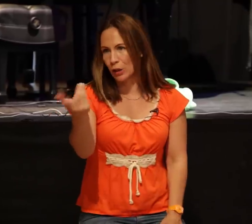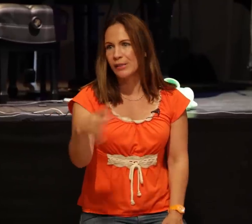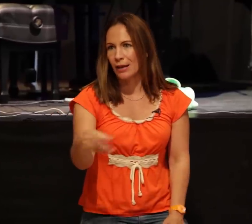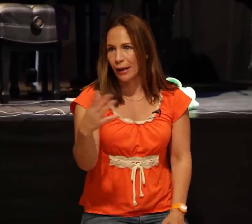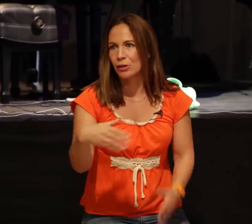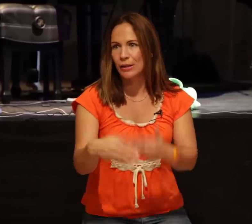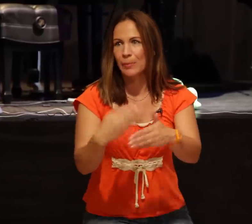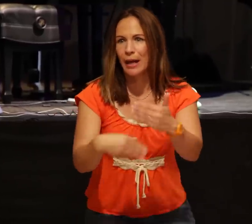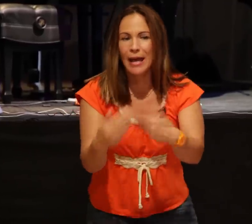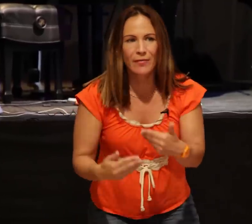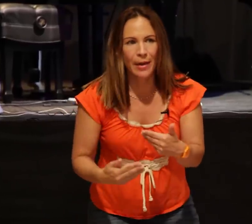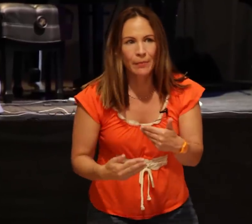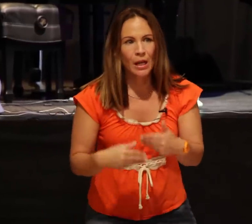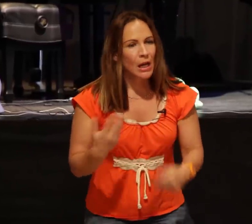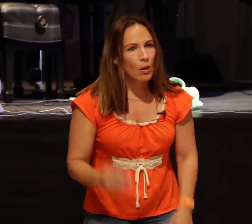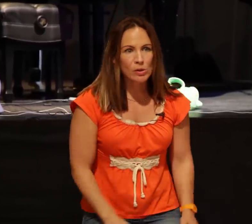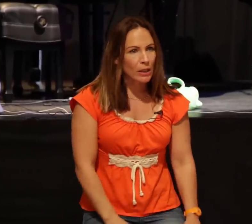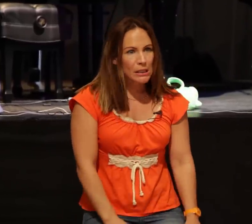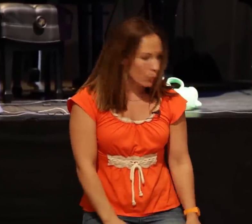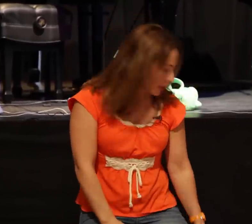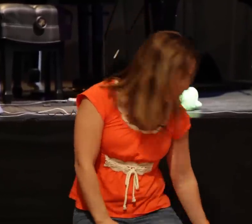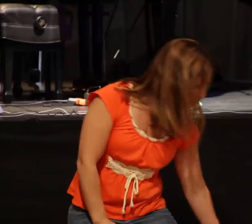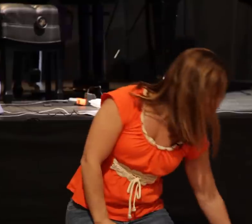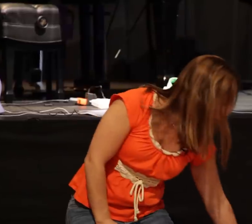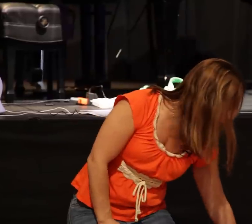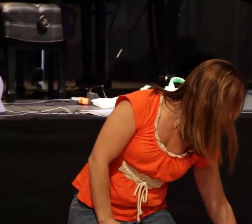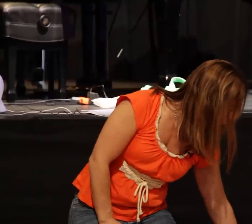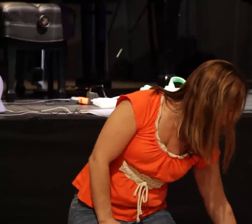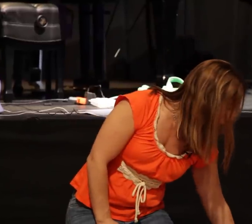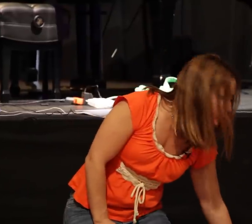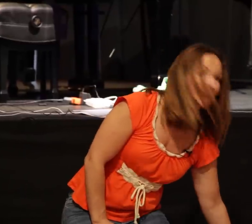like you said like keeping ahead of them. We learned them one sign at a time.